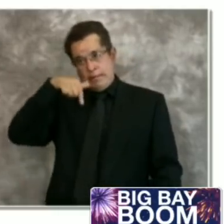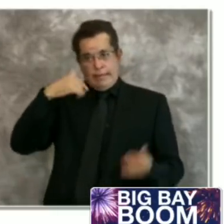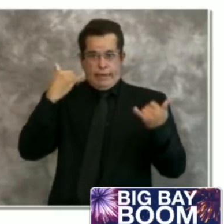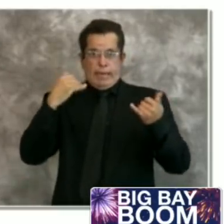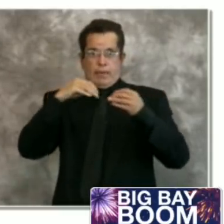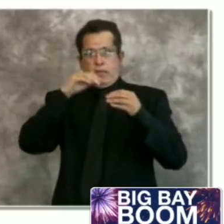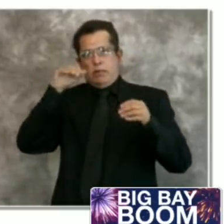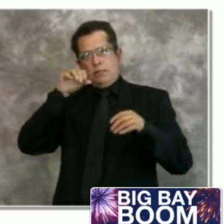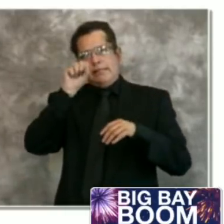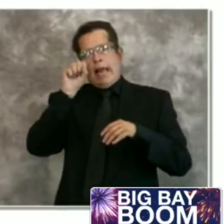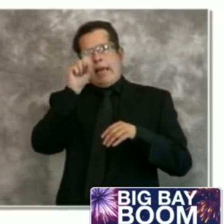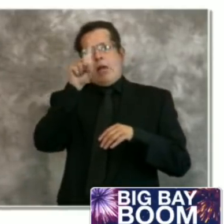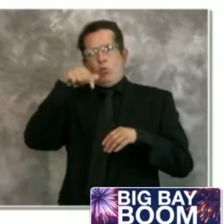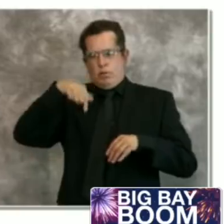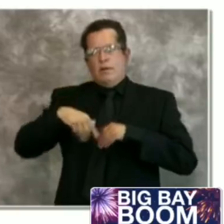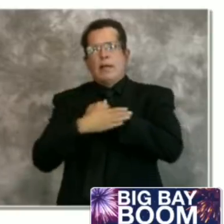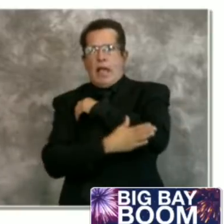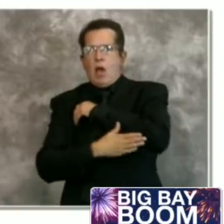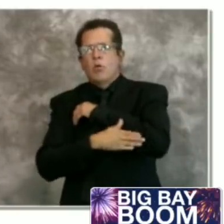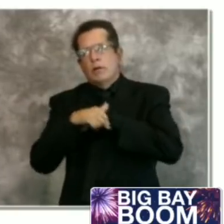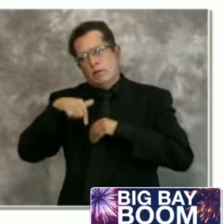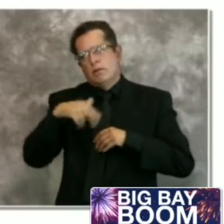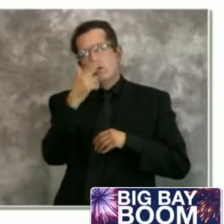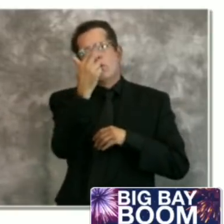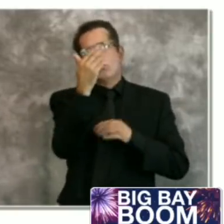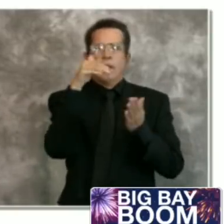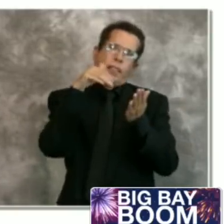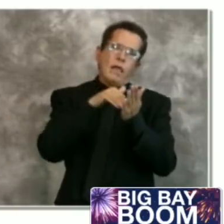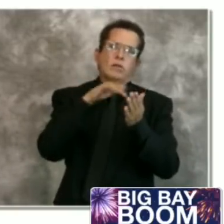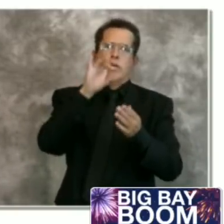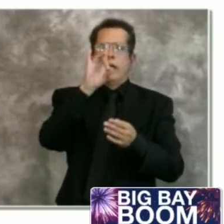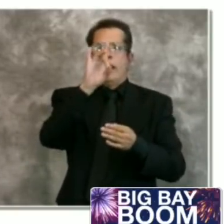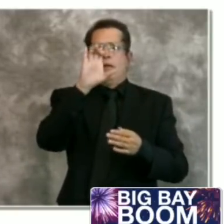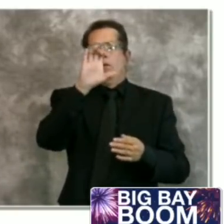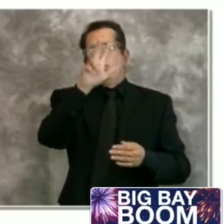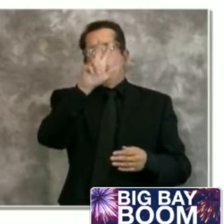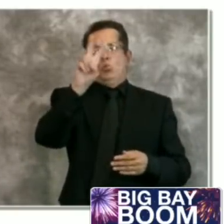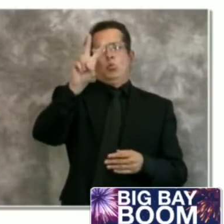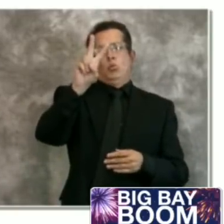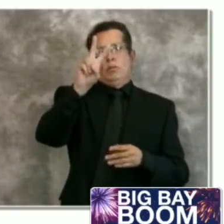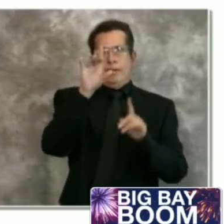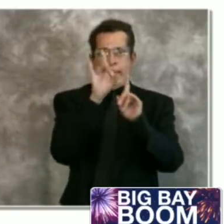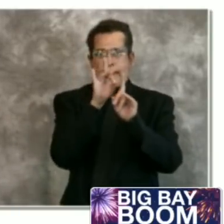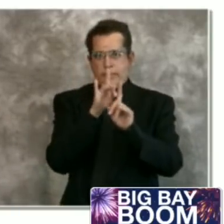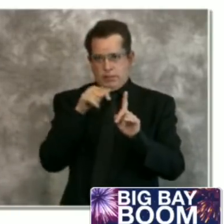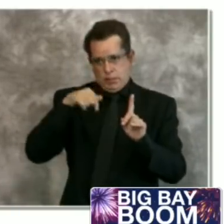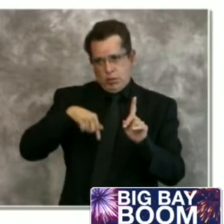INCLUDES. ALMOST 6,000 DEATHS OF 5,935. TODAY THE COUNTY OF